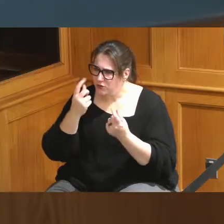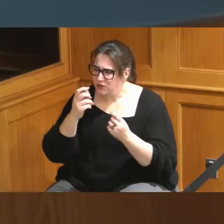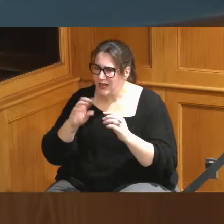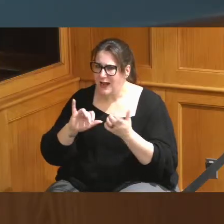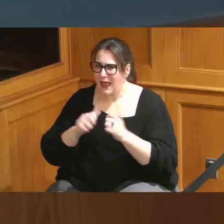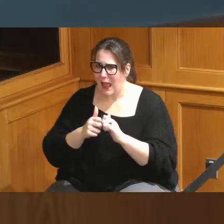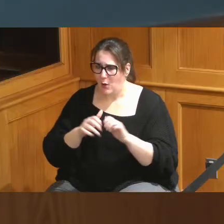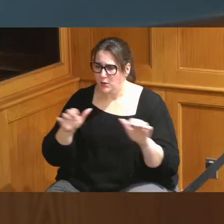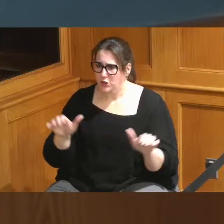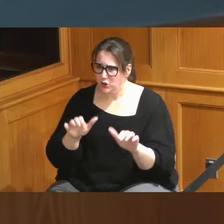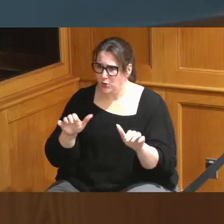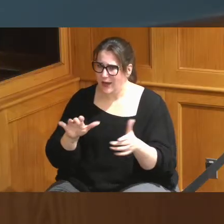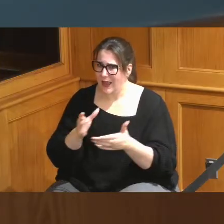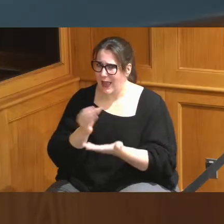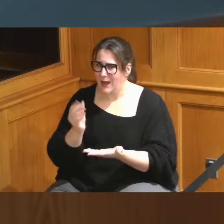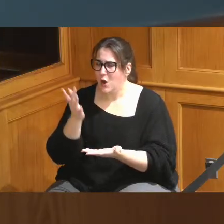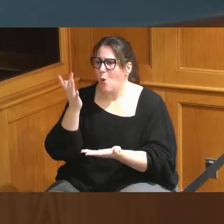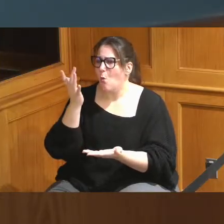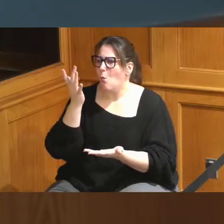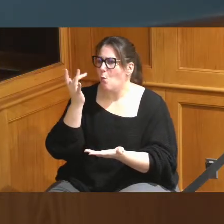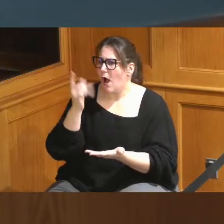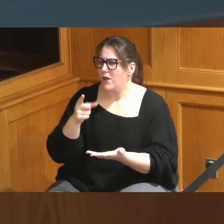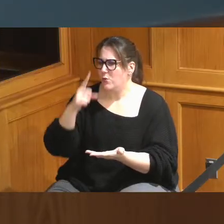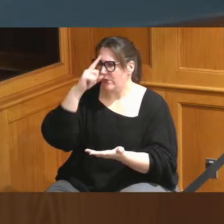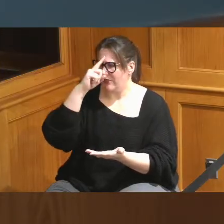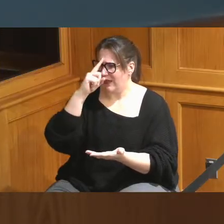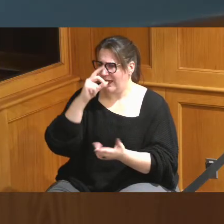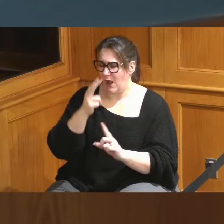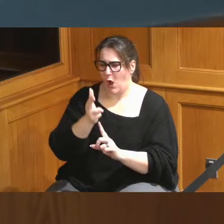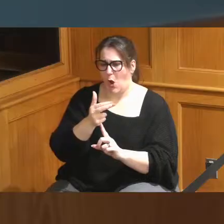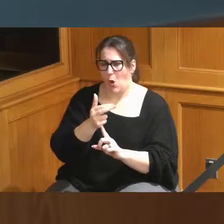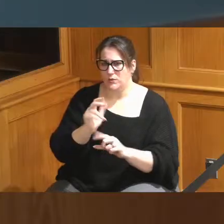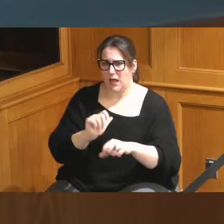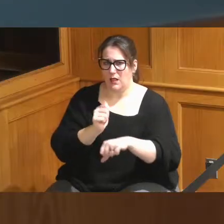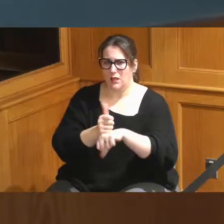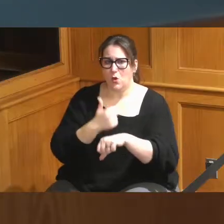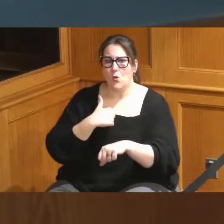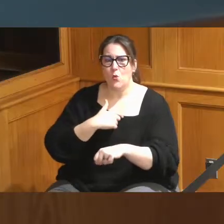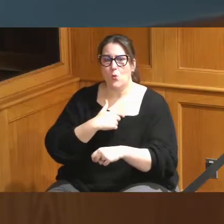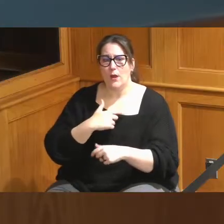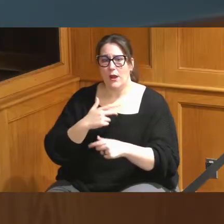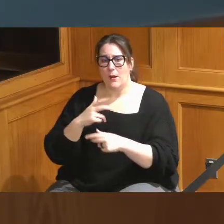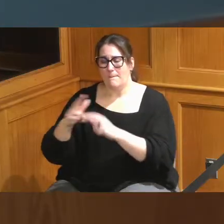is doing and why you think a hotel, we're we're building a headquarter hotel up by the convention